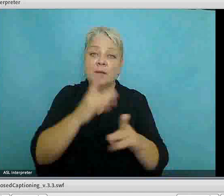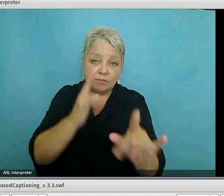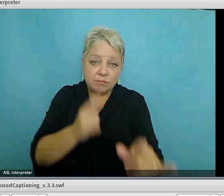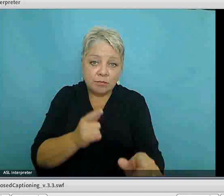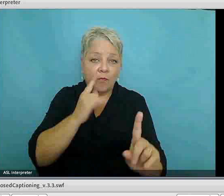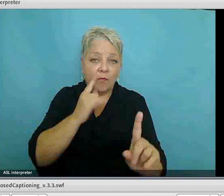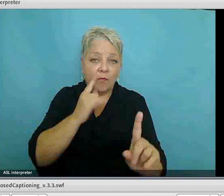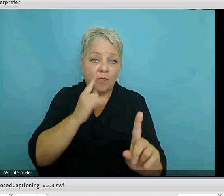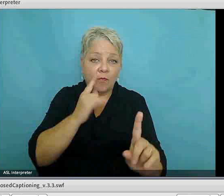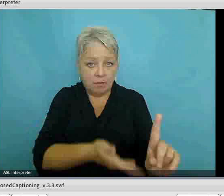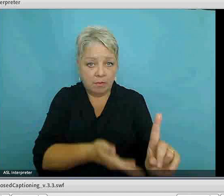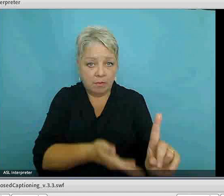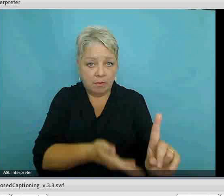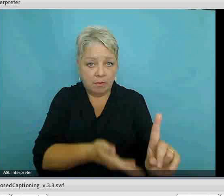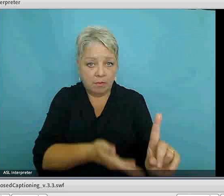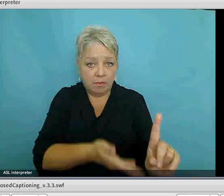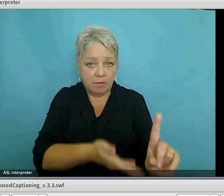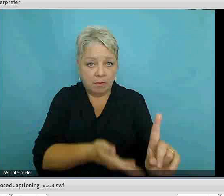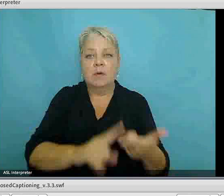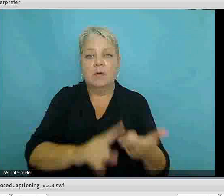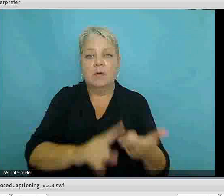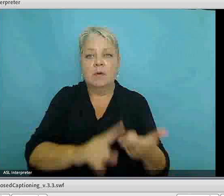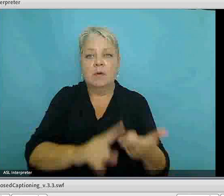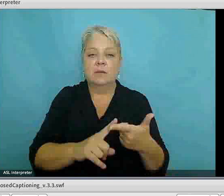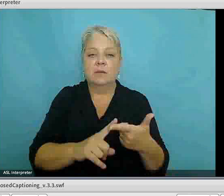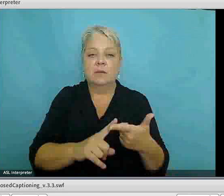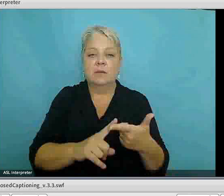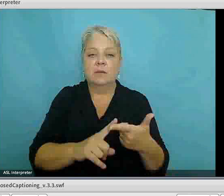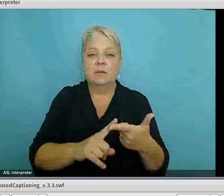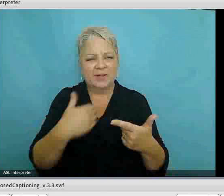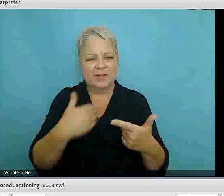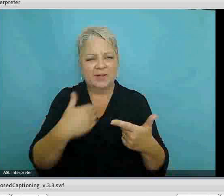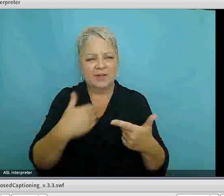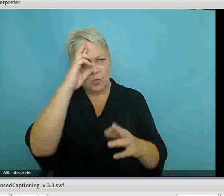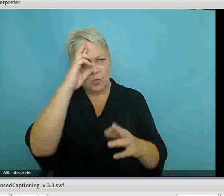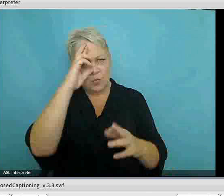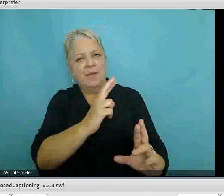So it's really going to be determined on a case-by-case basis, but the first thing we're